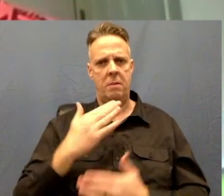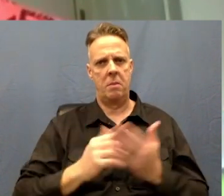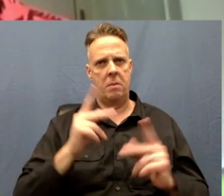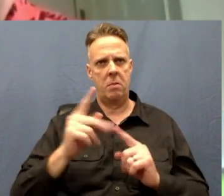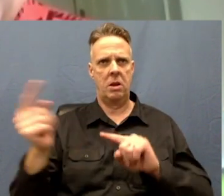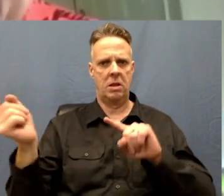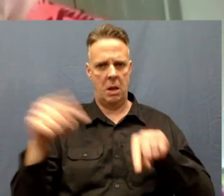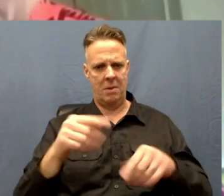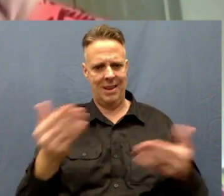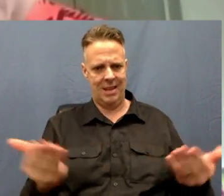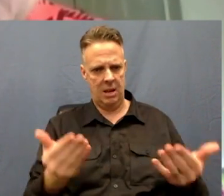TO COME HERE, AND A LOT OF US